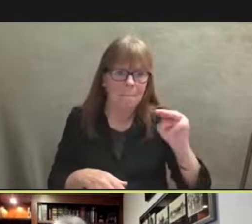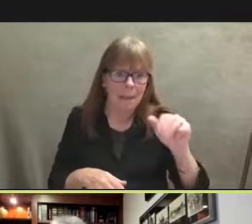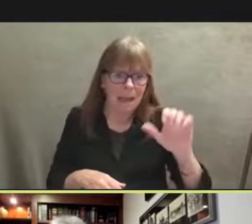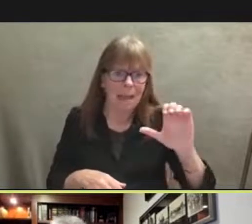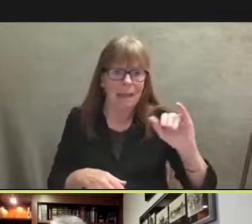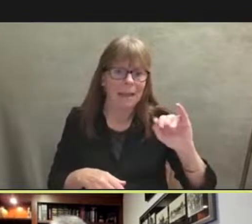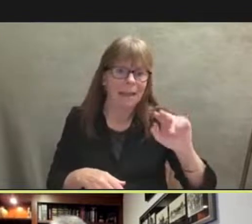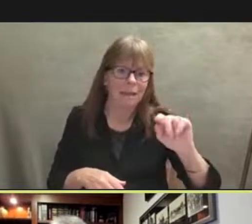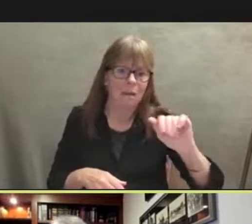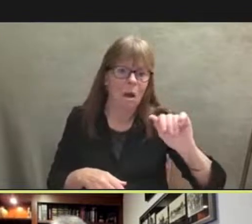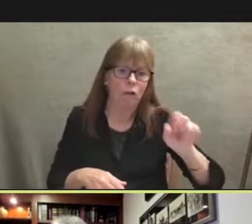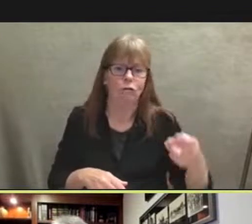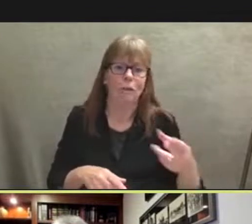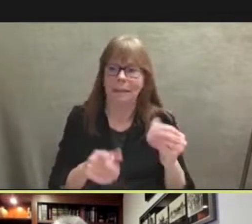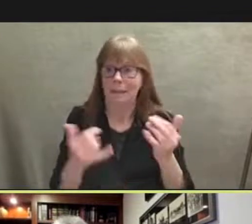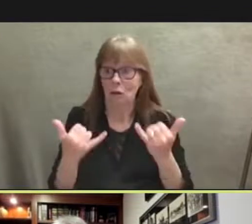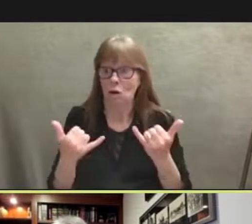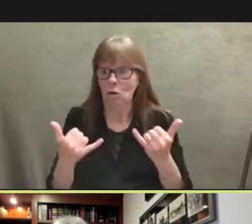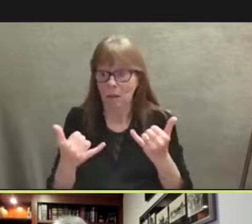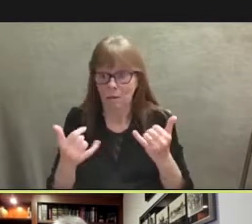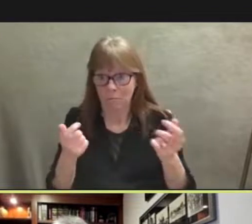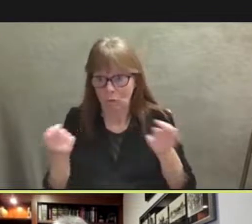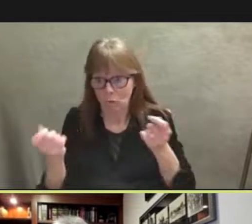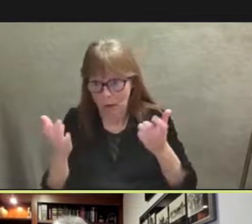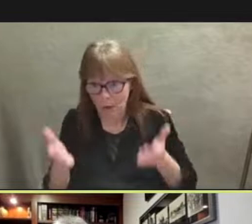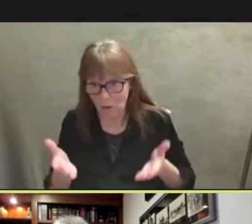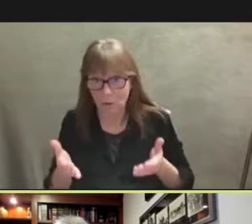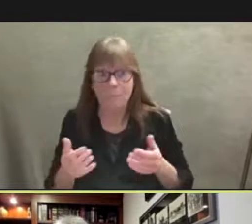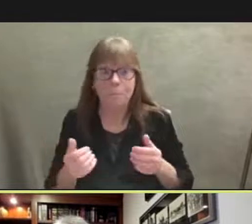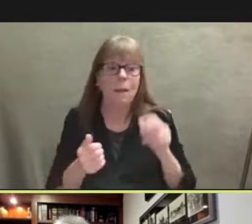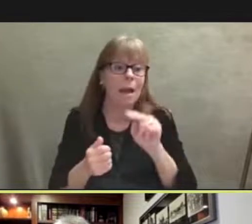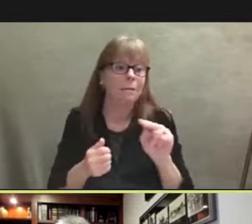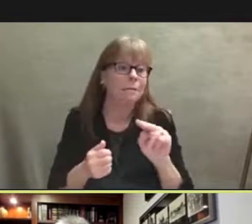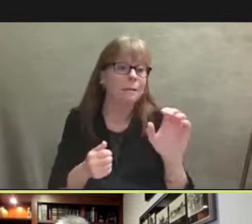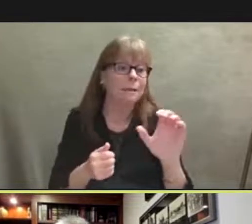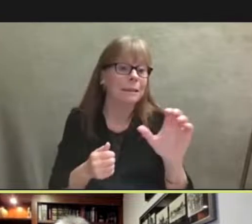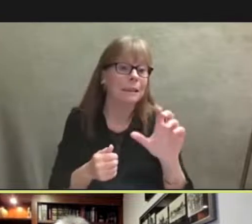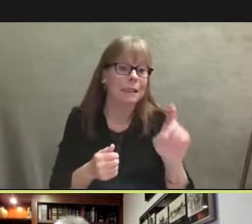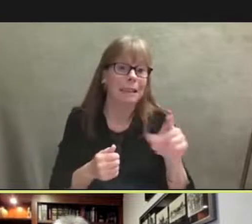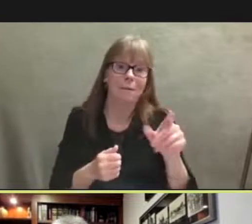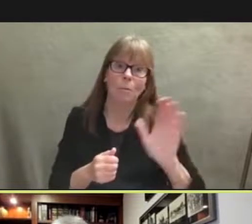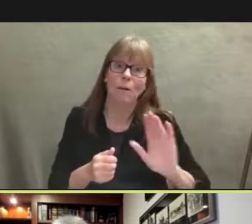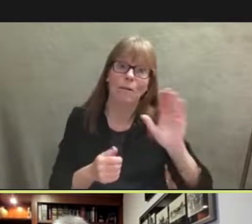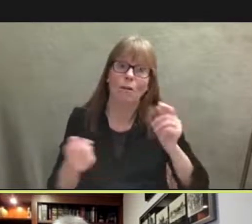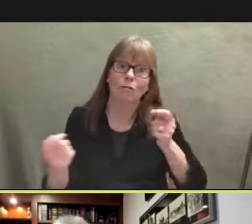Executive Director. Anne was the National Council on Disability’s Director of Legislative Affairs